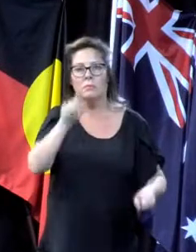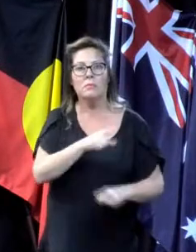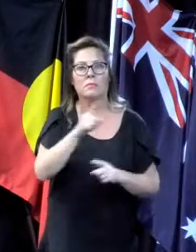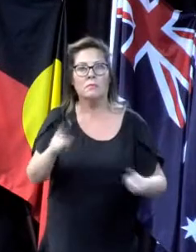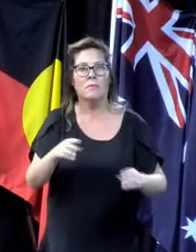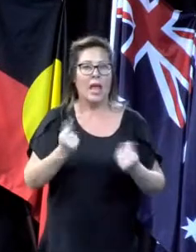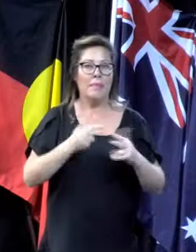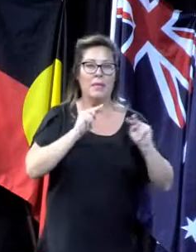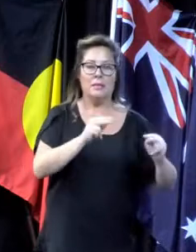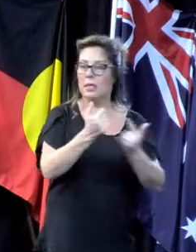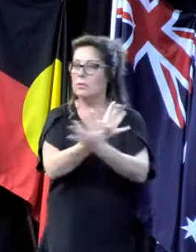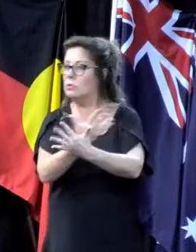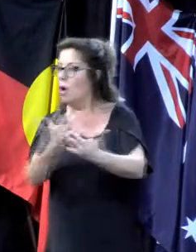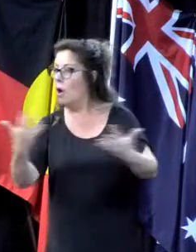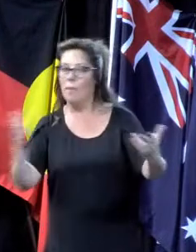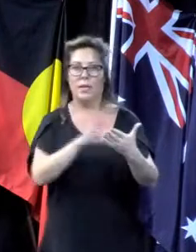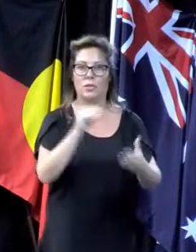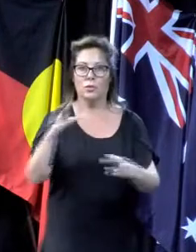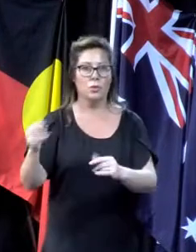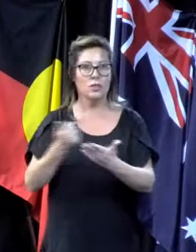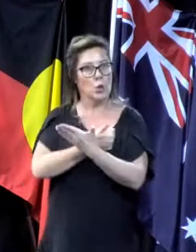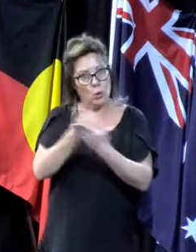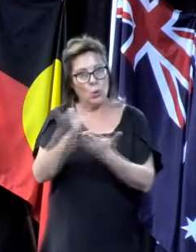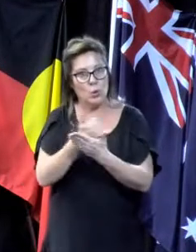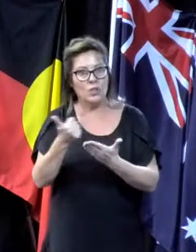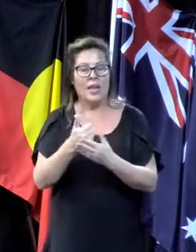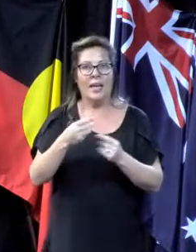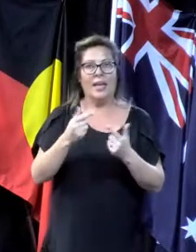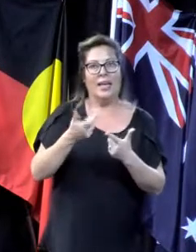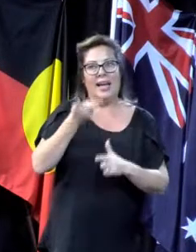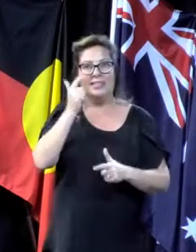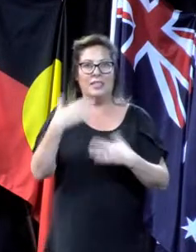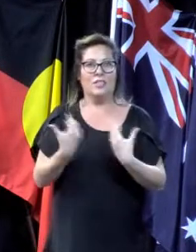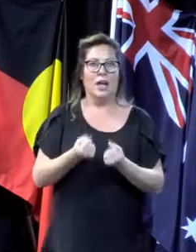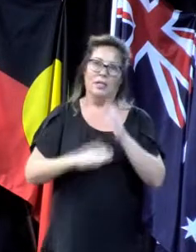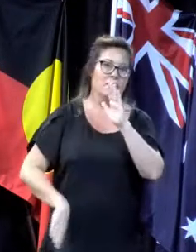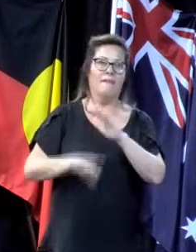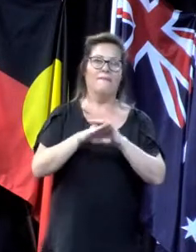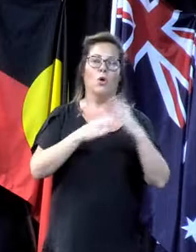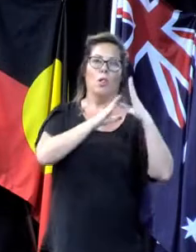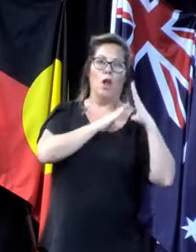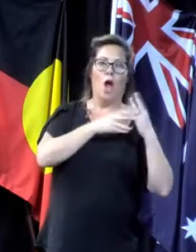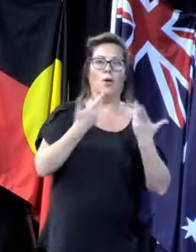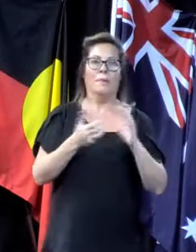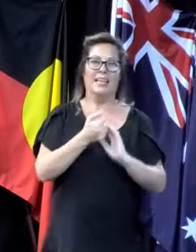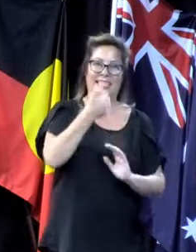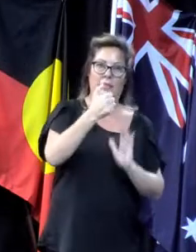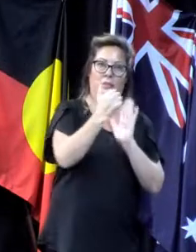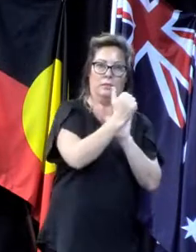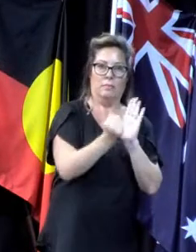is generally on a full load ofF six subjects with three lessons, three lesson classes per subject, including three spares